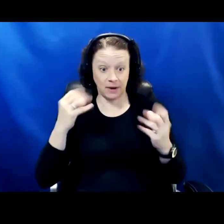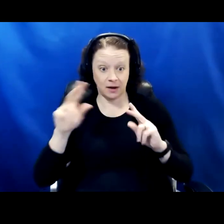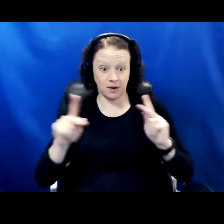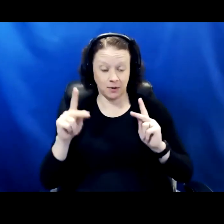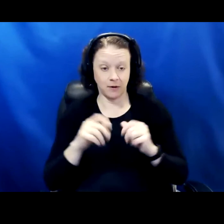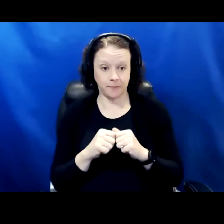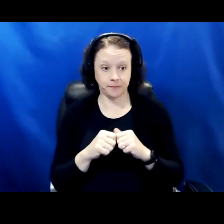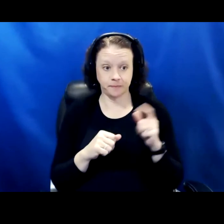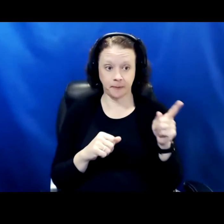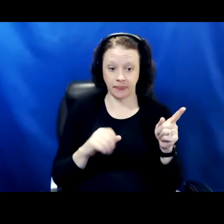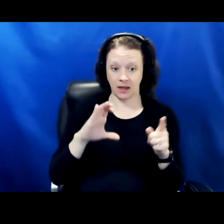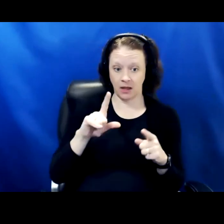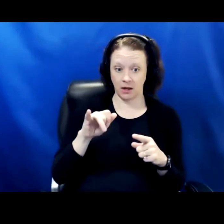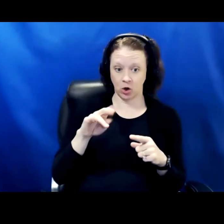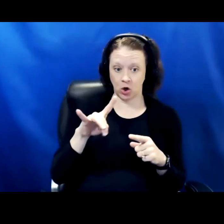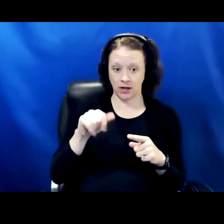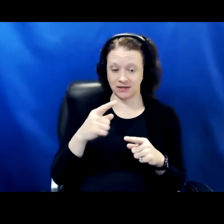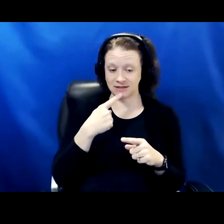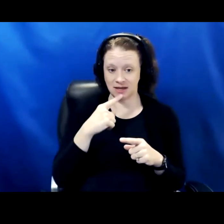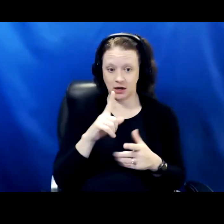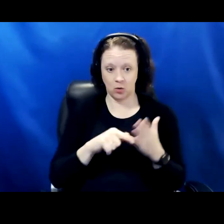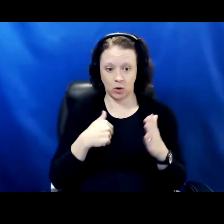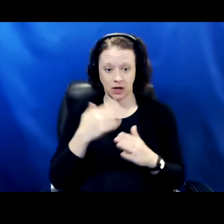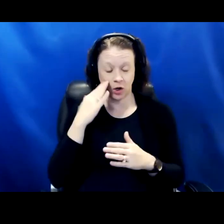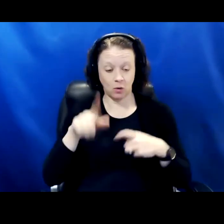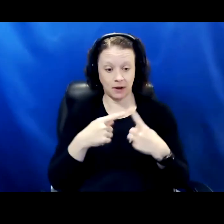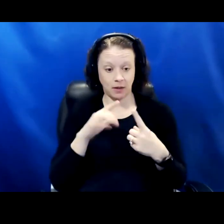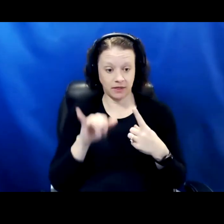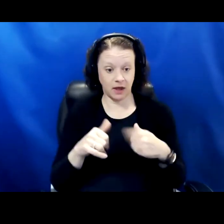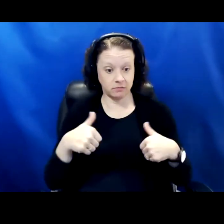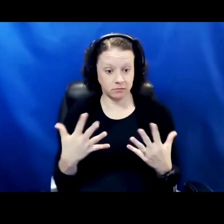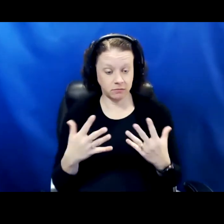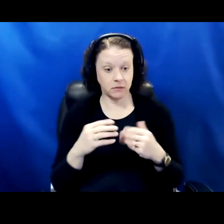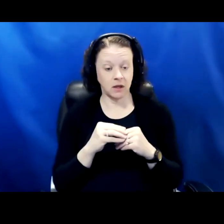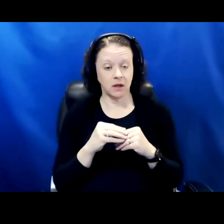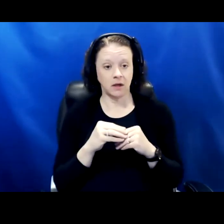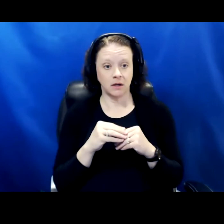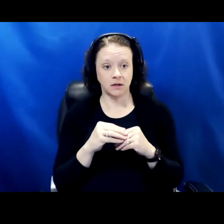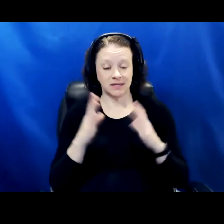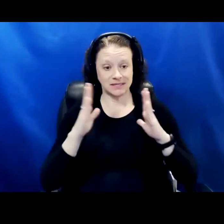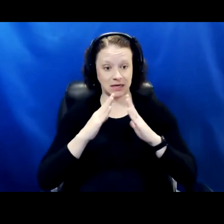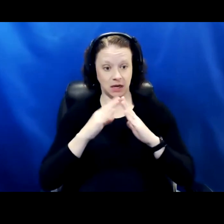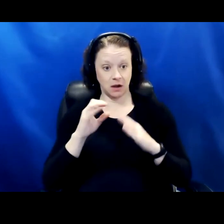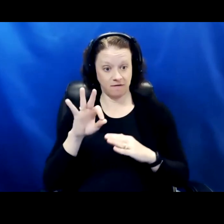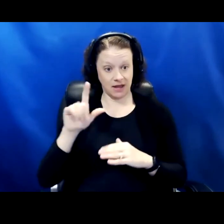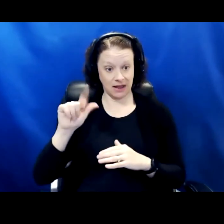This is Claudia. What I know about that is that the city of Los Angeles is putting together